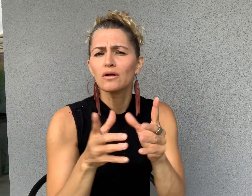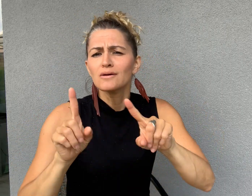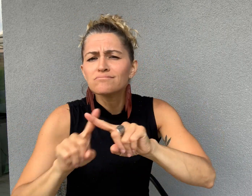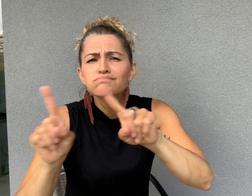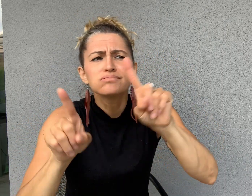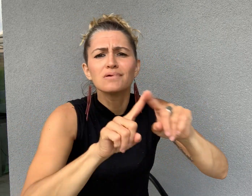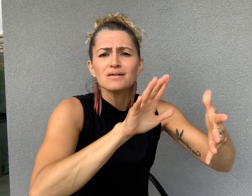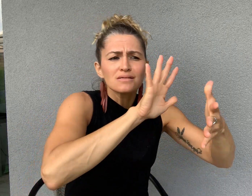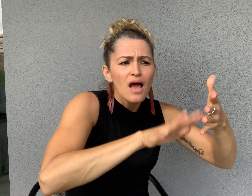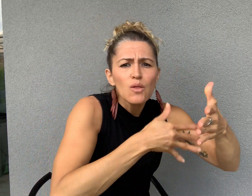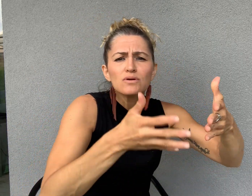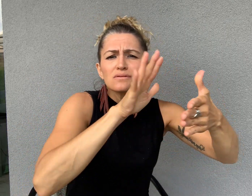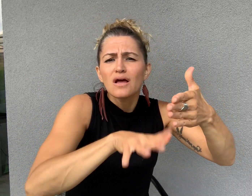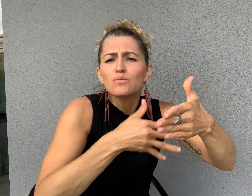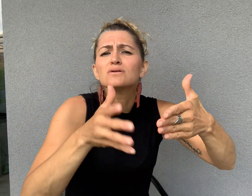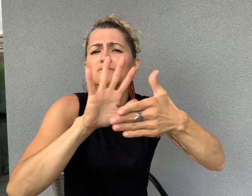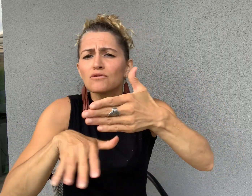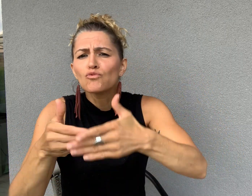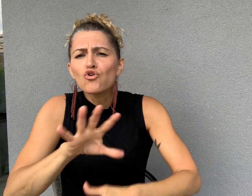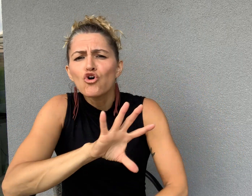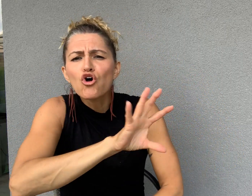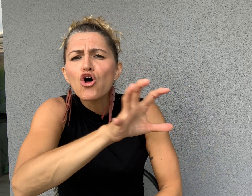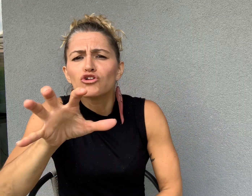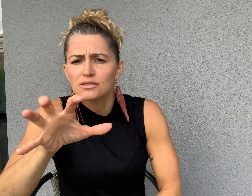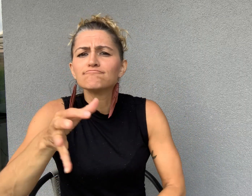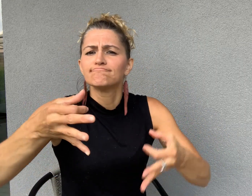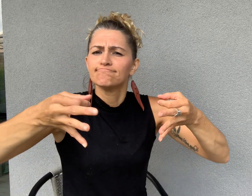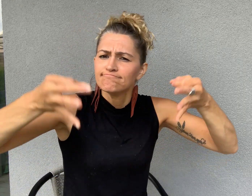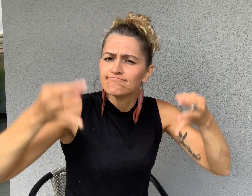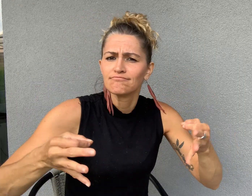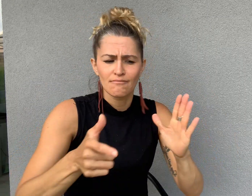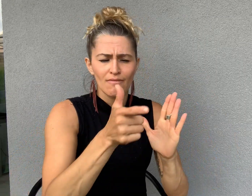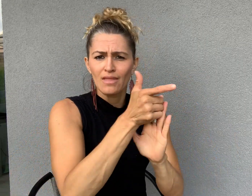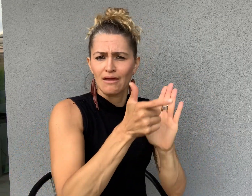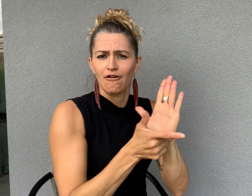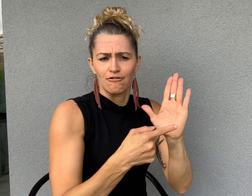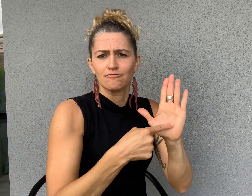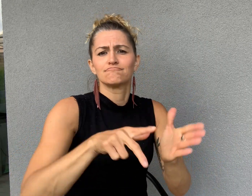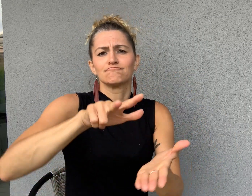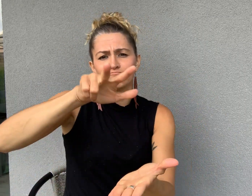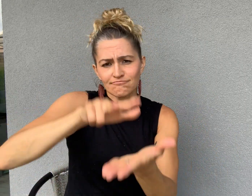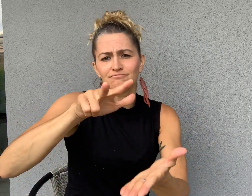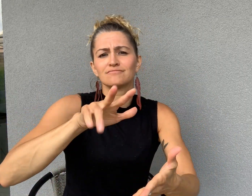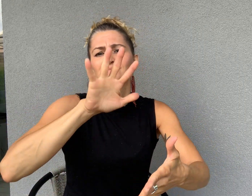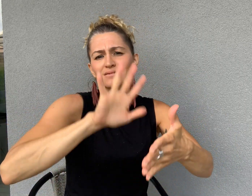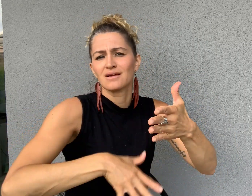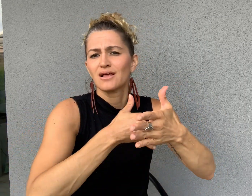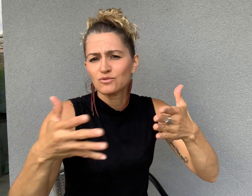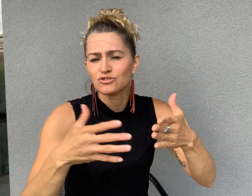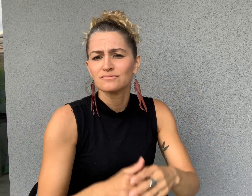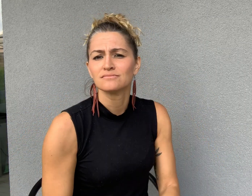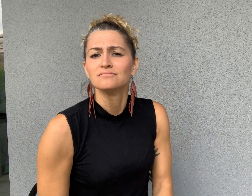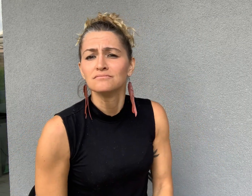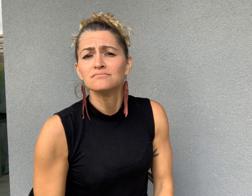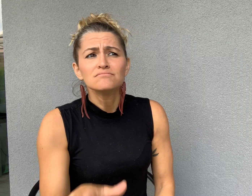recognition of sign languages around the world.